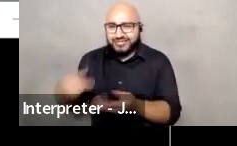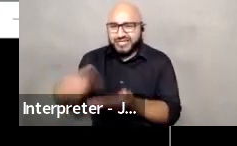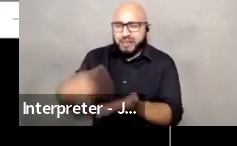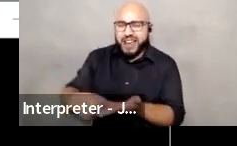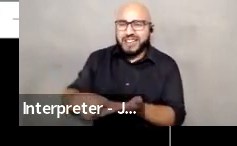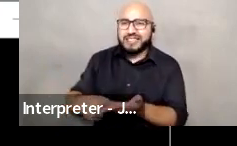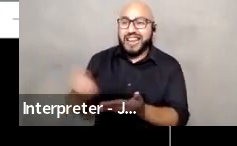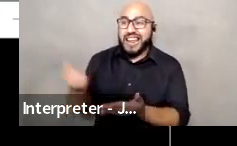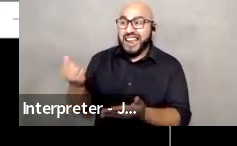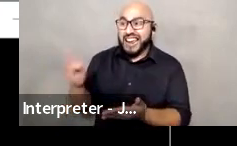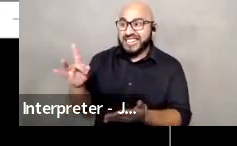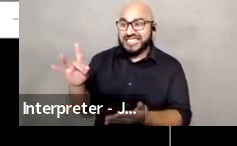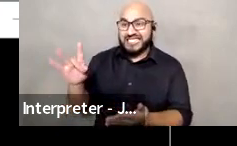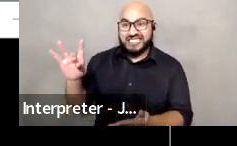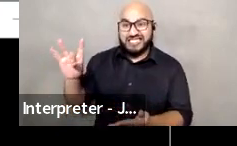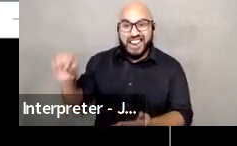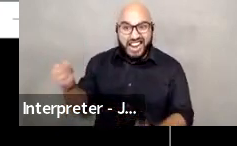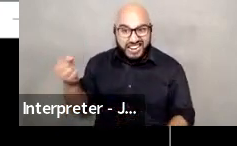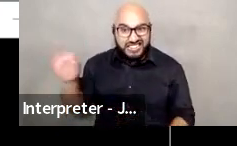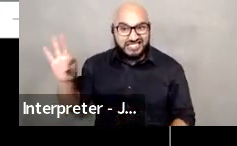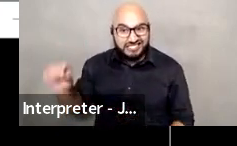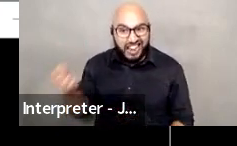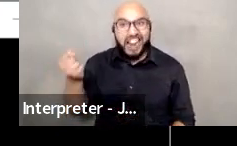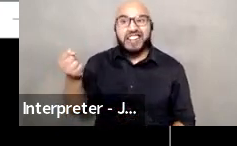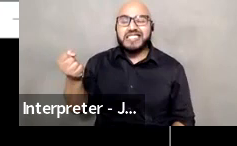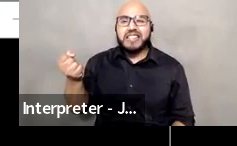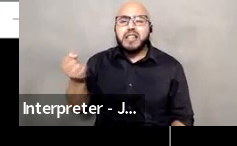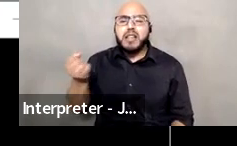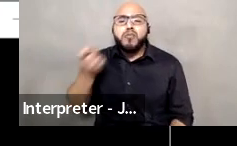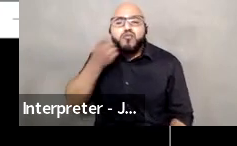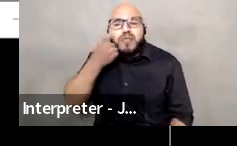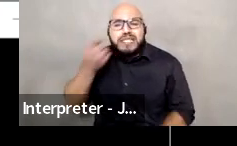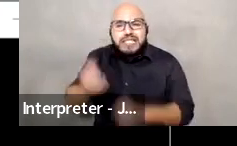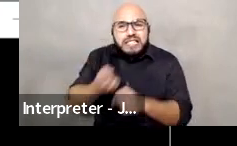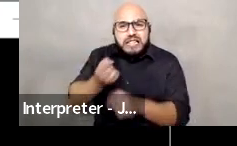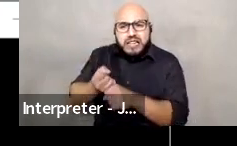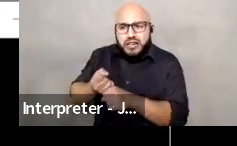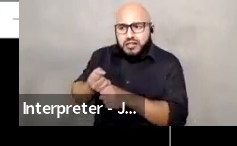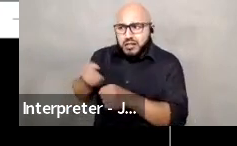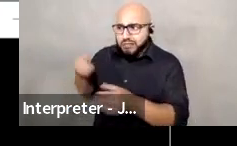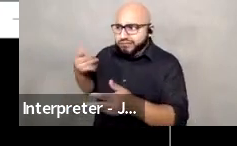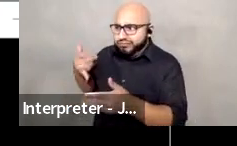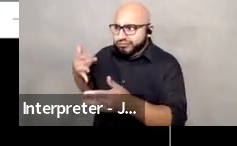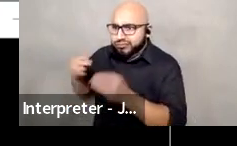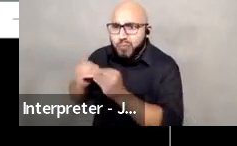Accelerating in in the last few. Years, here. Has been the official. Display of Confederate.